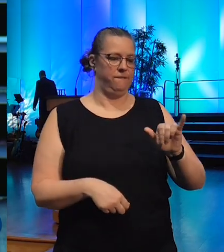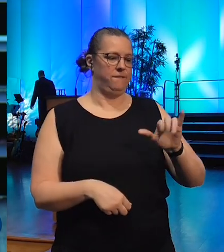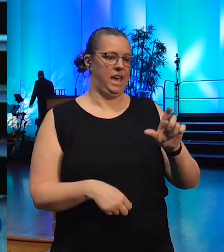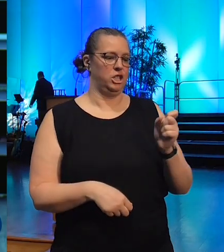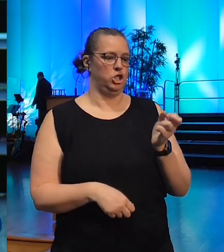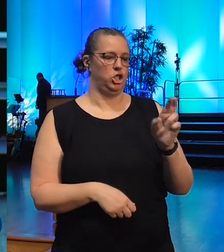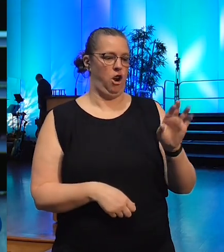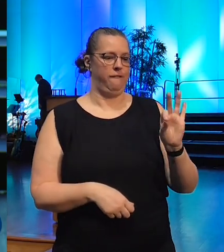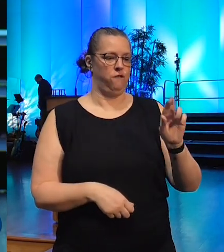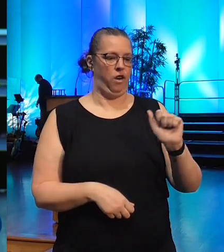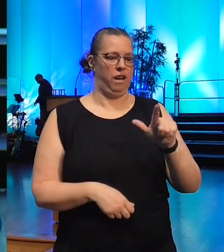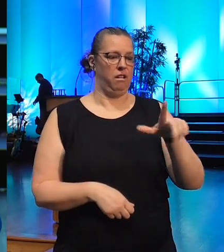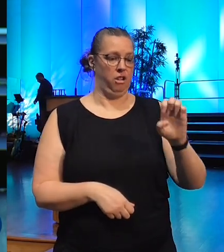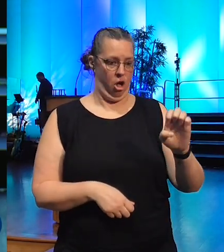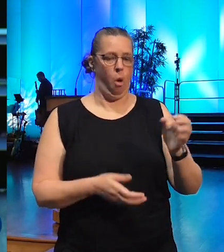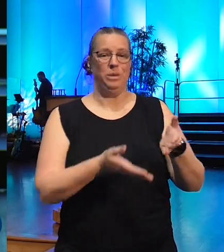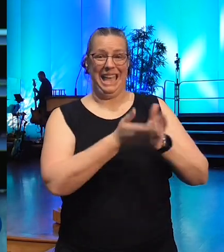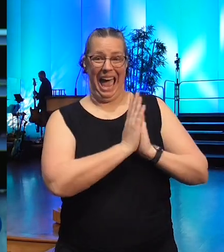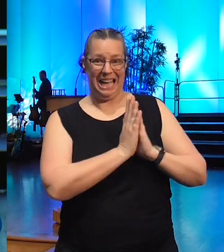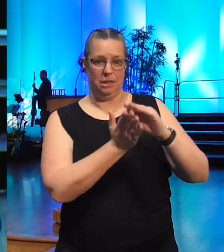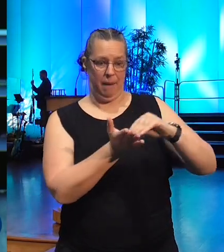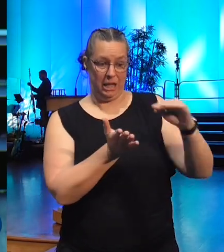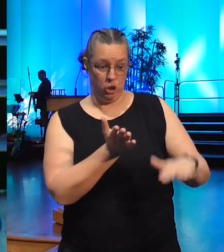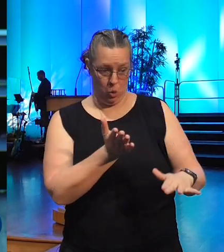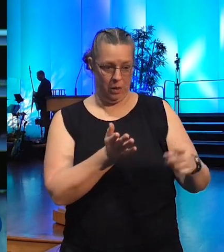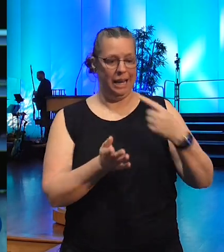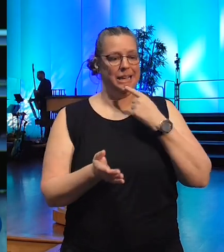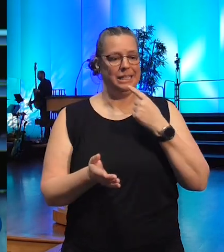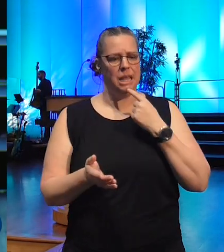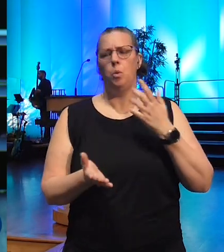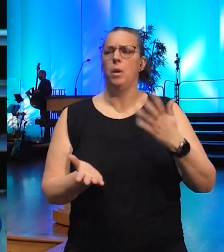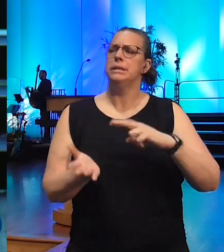what the meaning of his own life was and he invited the student to guess and the student